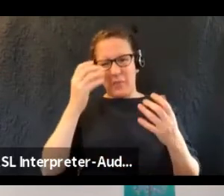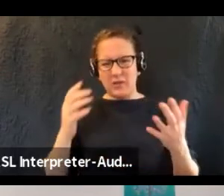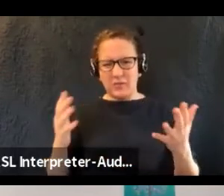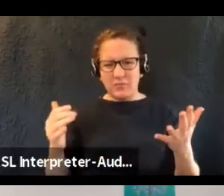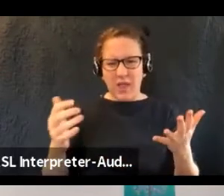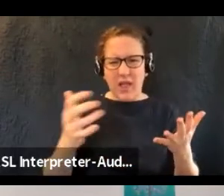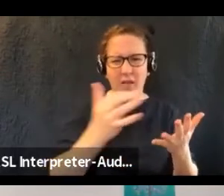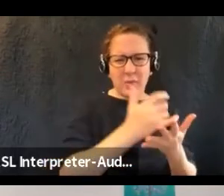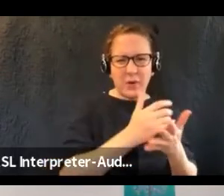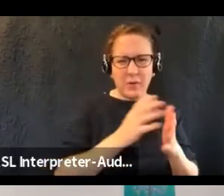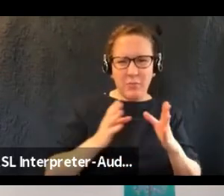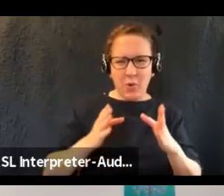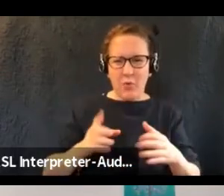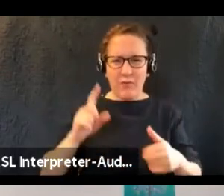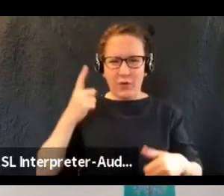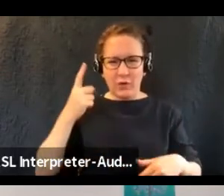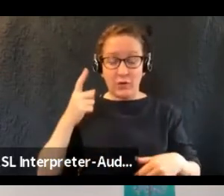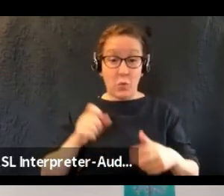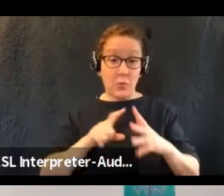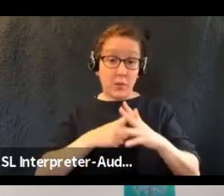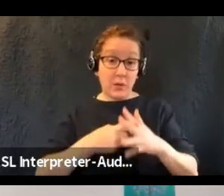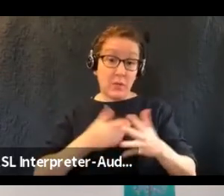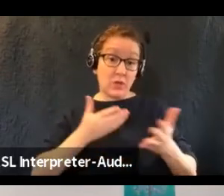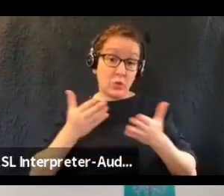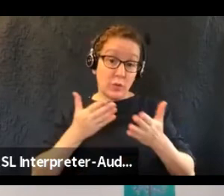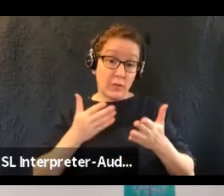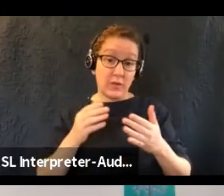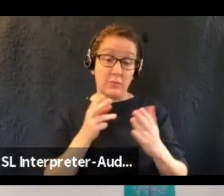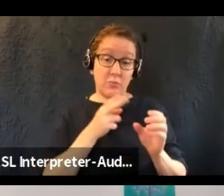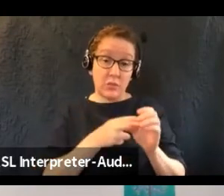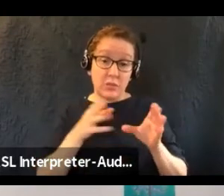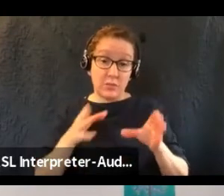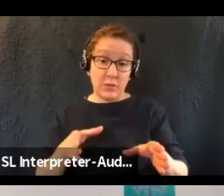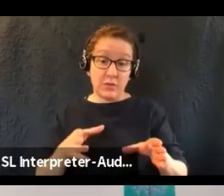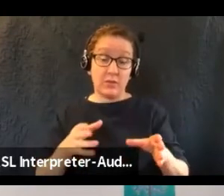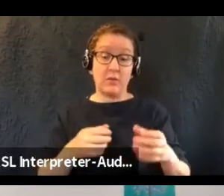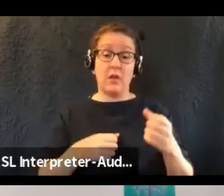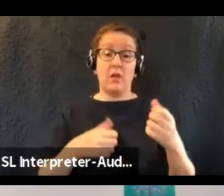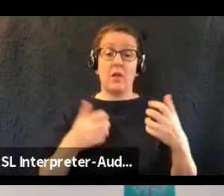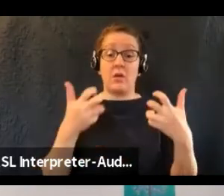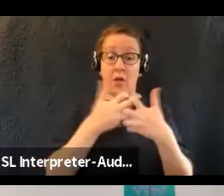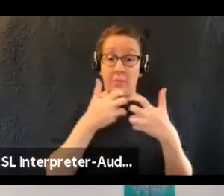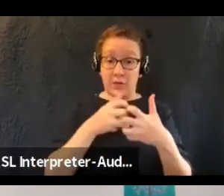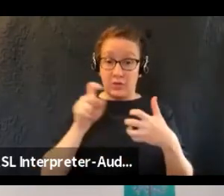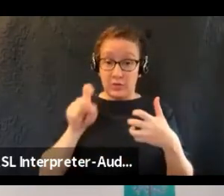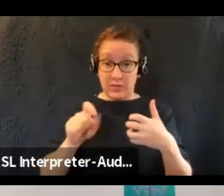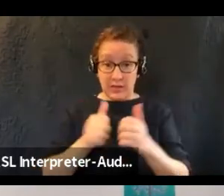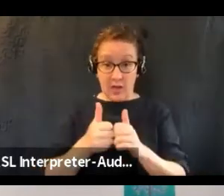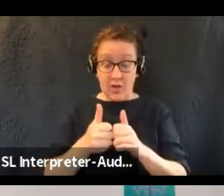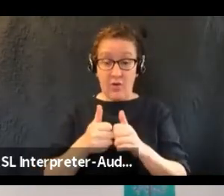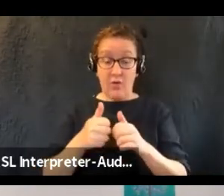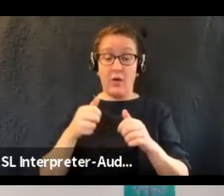You want to begin by serving the participant's accommodation needs through tailored information forms.